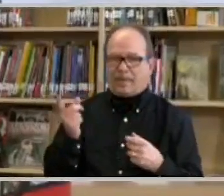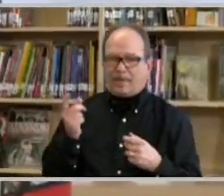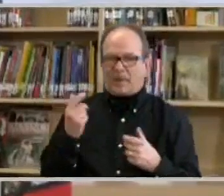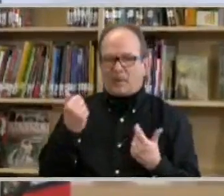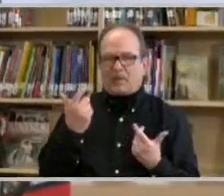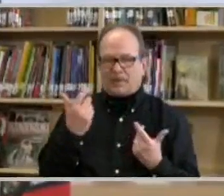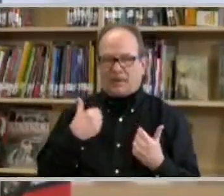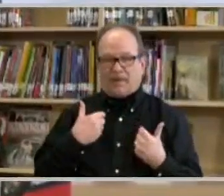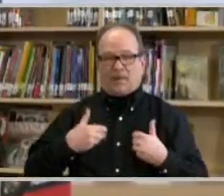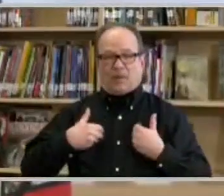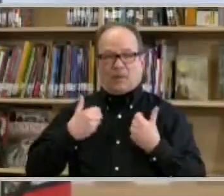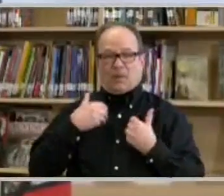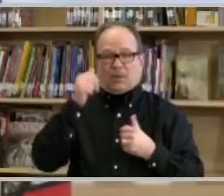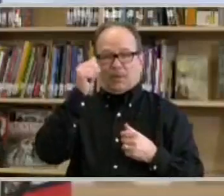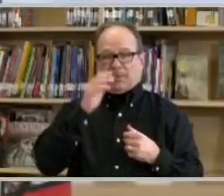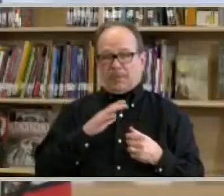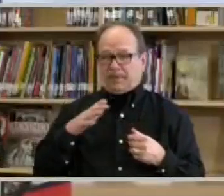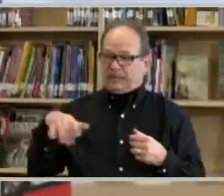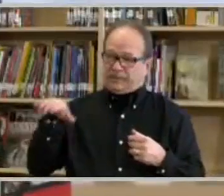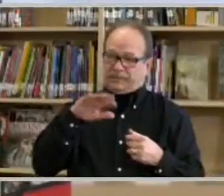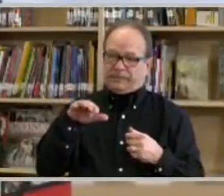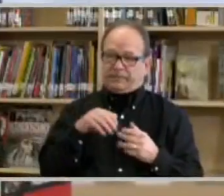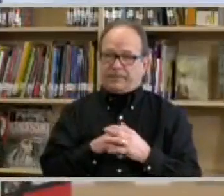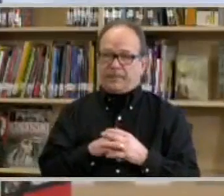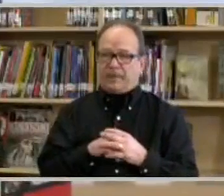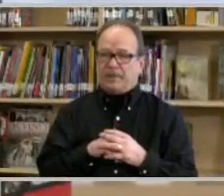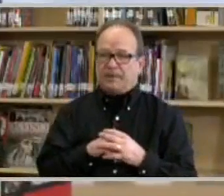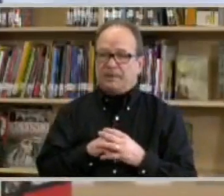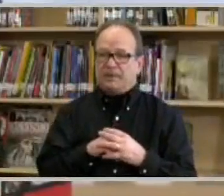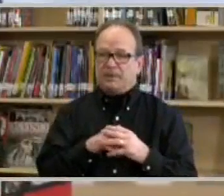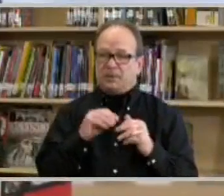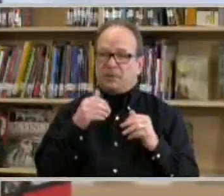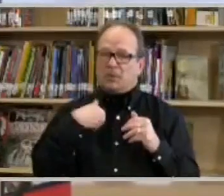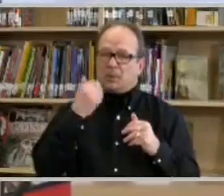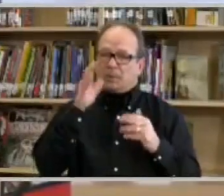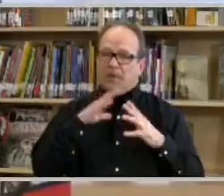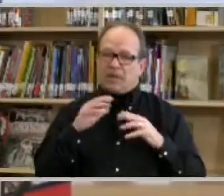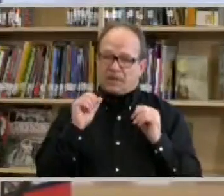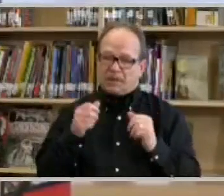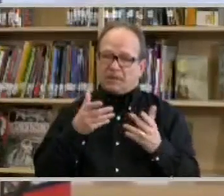A PLACE WHERE MEN, YOUNG MEN